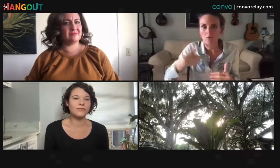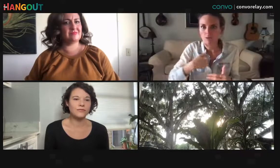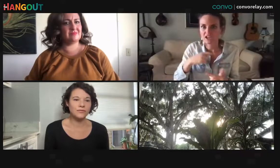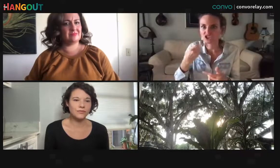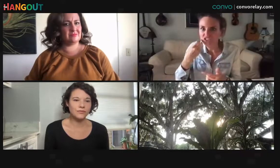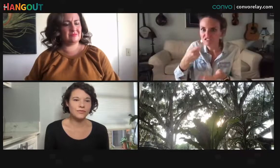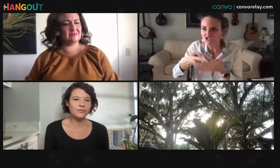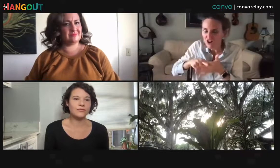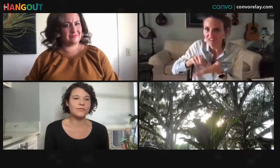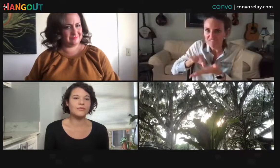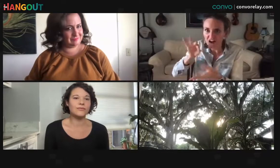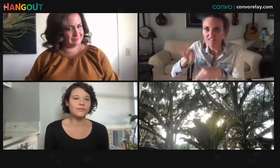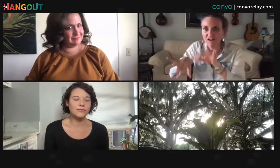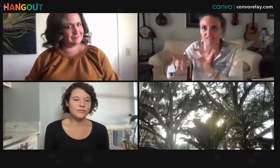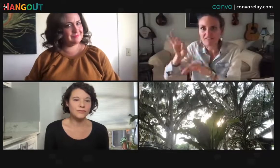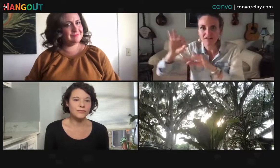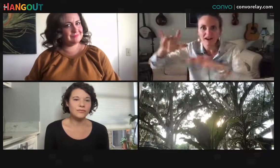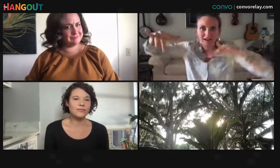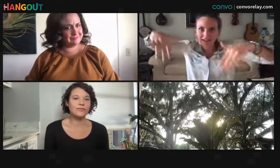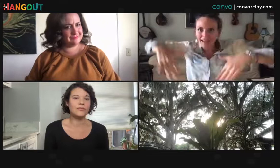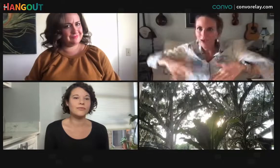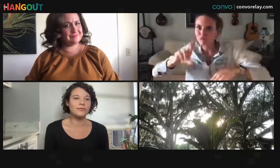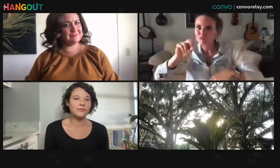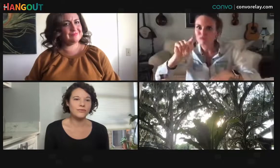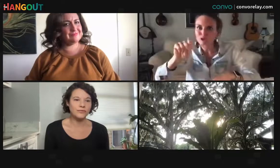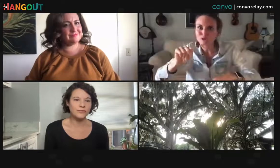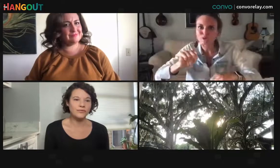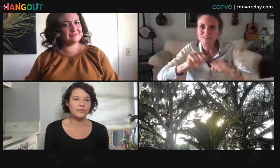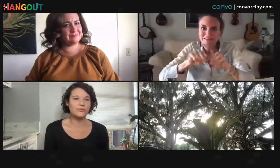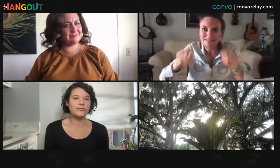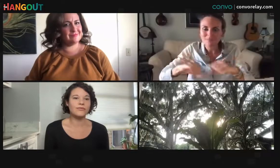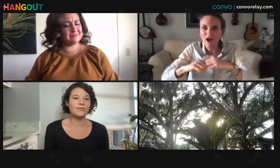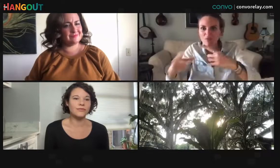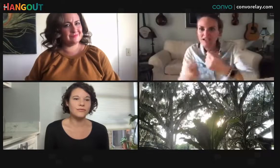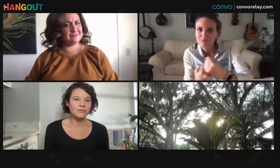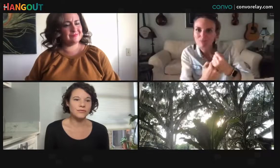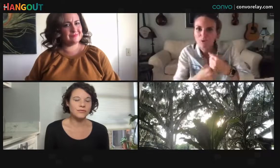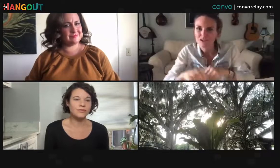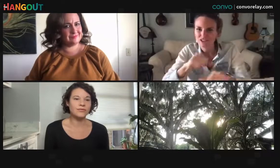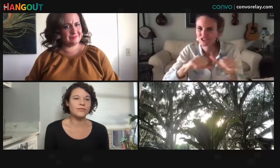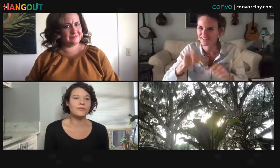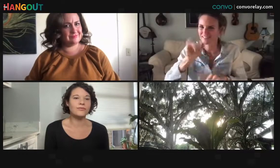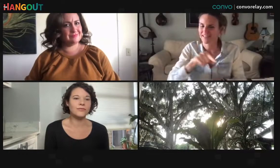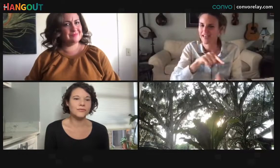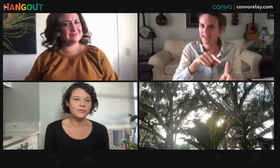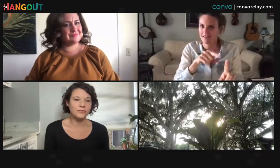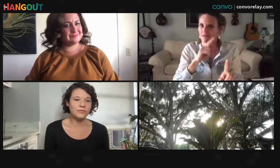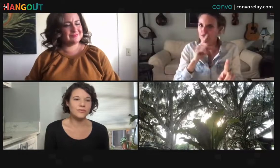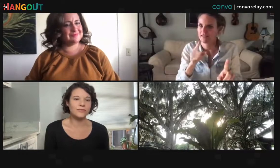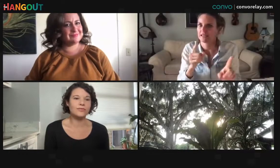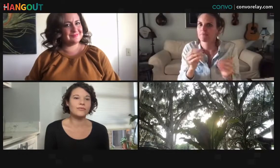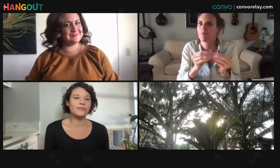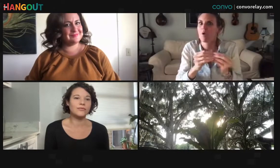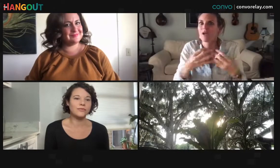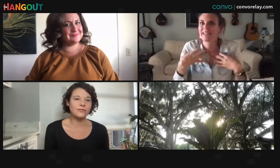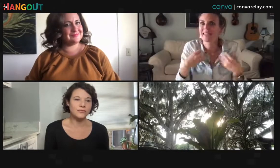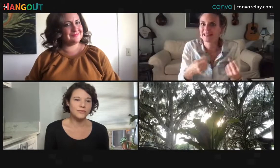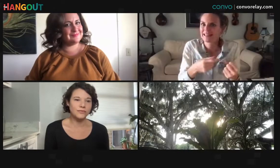this widespread and very deep knowledge that they hold within their root system and how they communicate and support